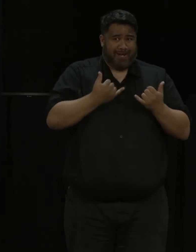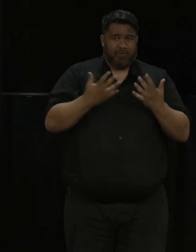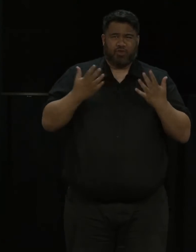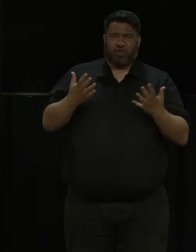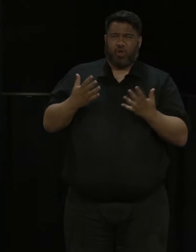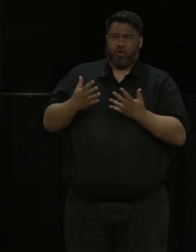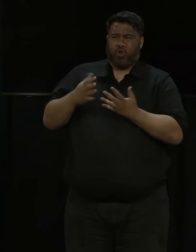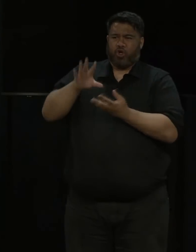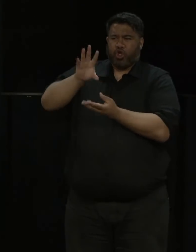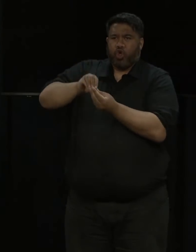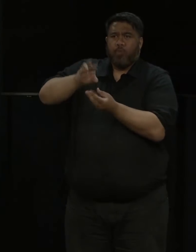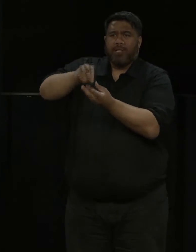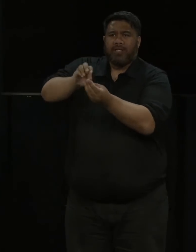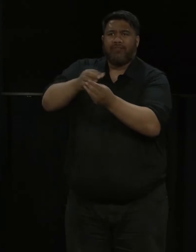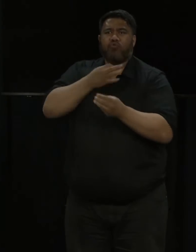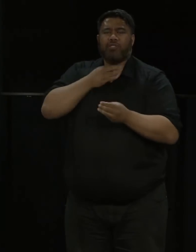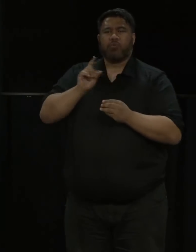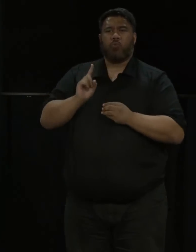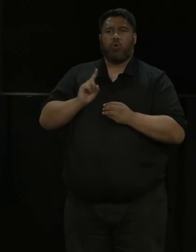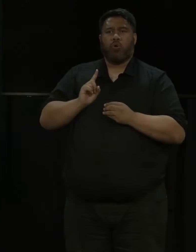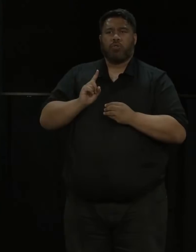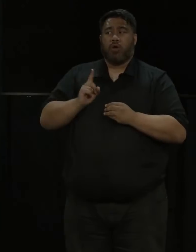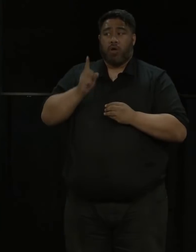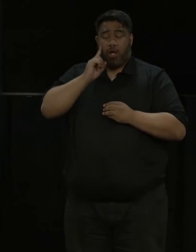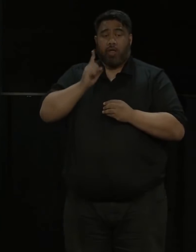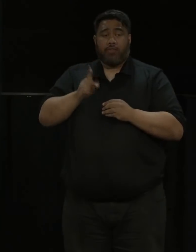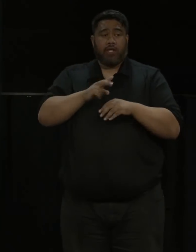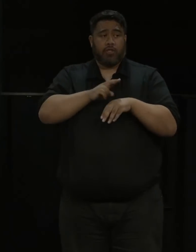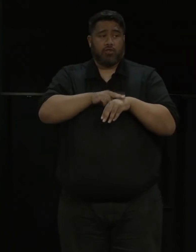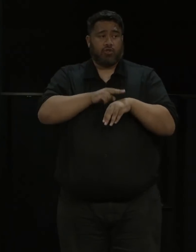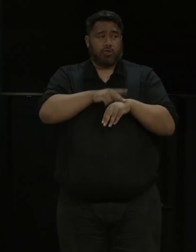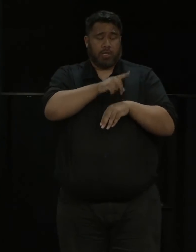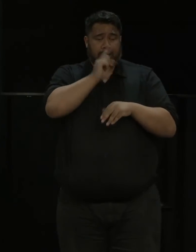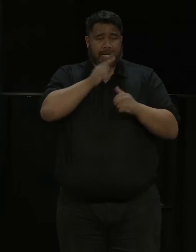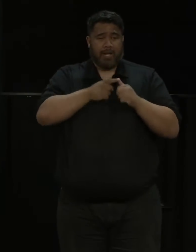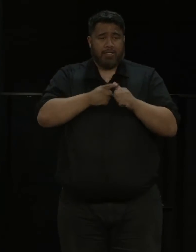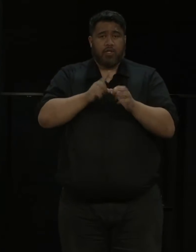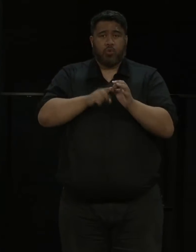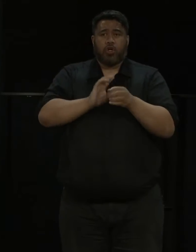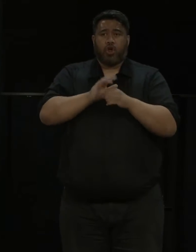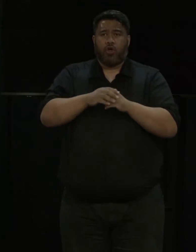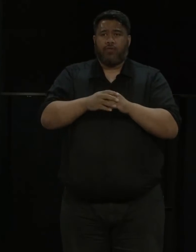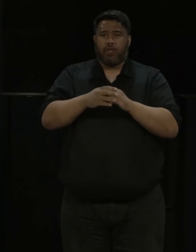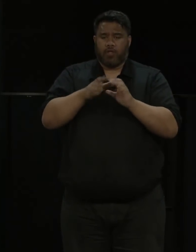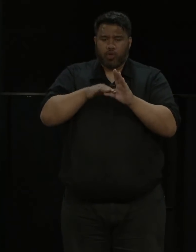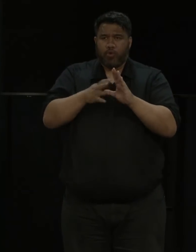week, which doesn't sound huge compared to the numbers we have now.